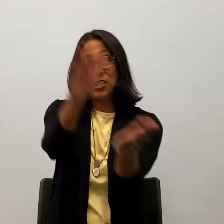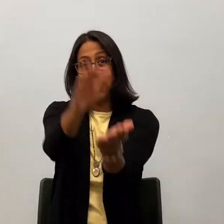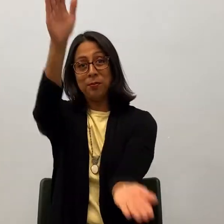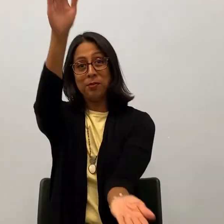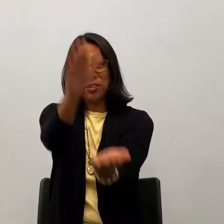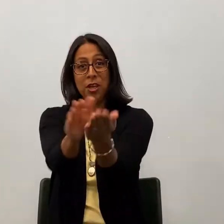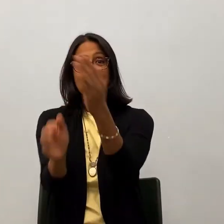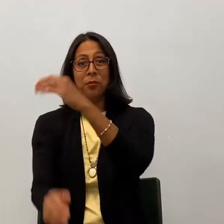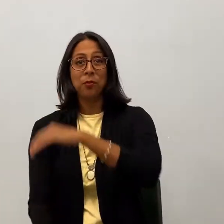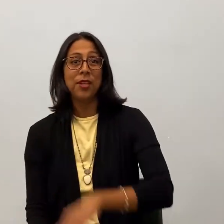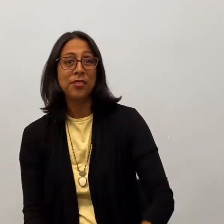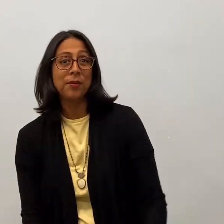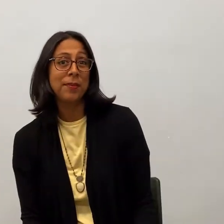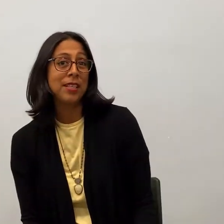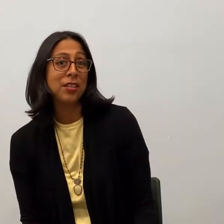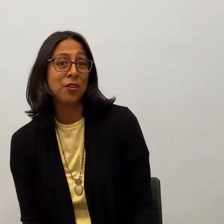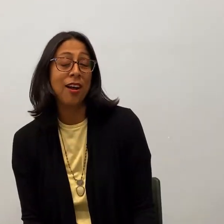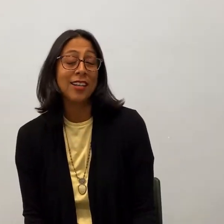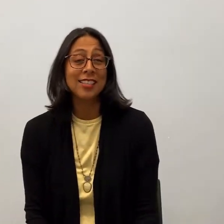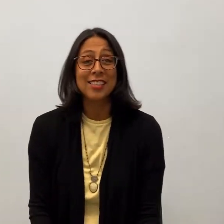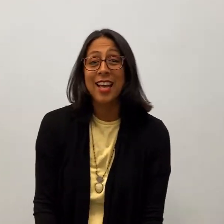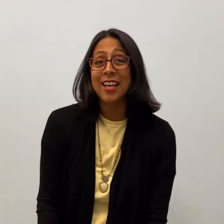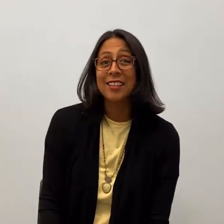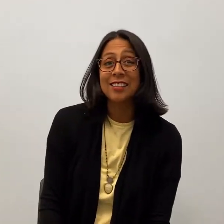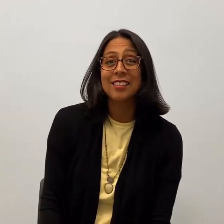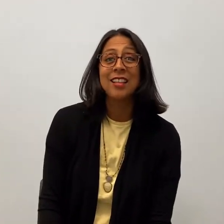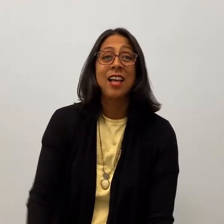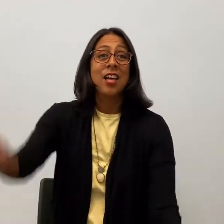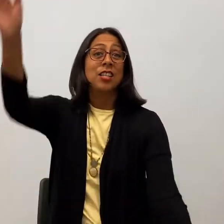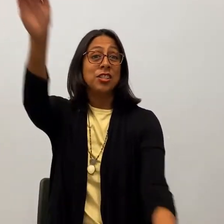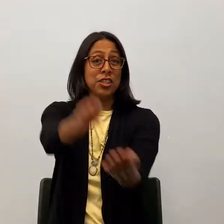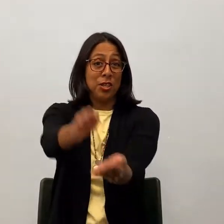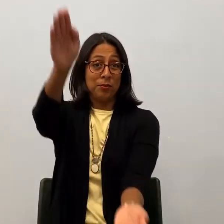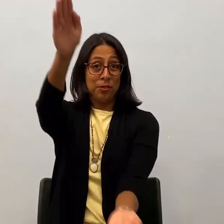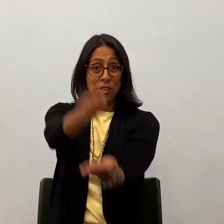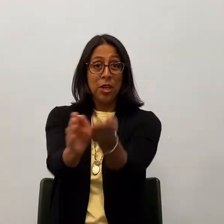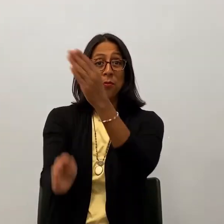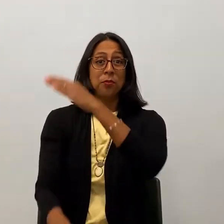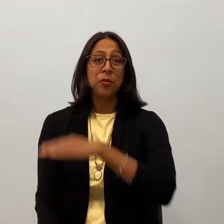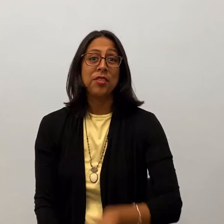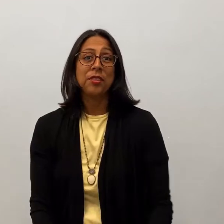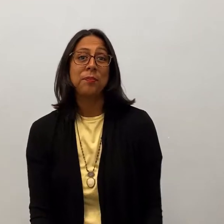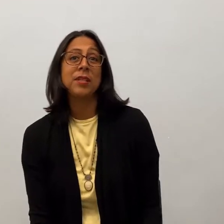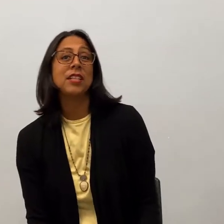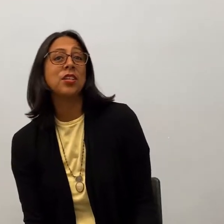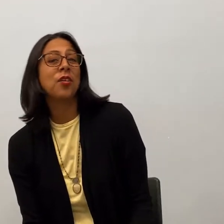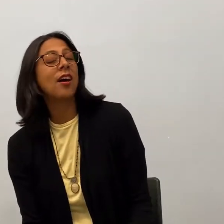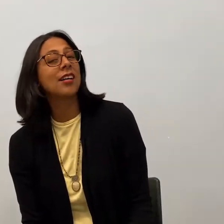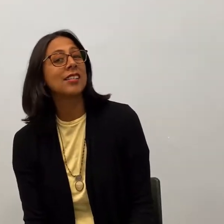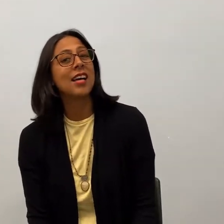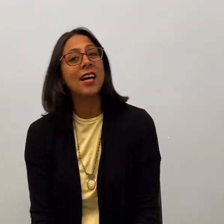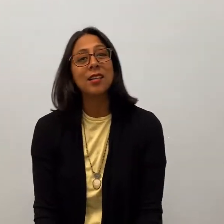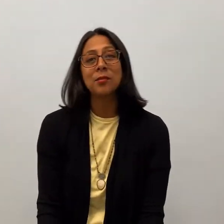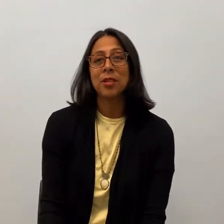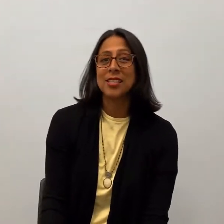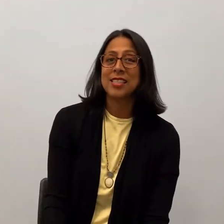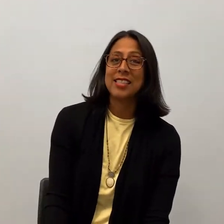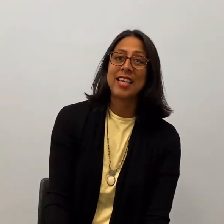Chomp chomp went the big crocodile Chomp chomp went the big crocodile one day